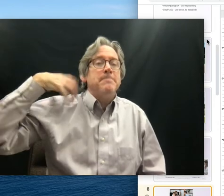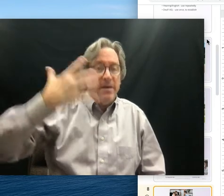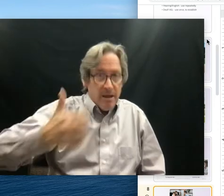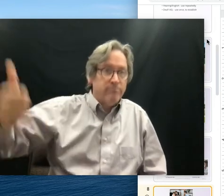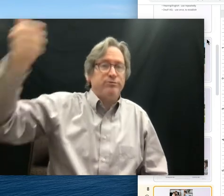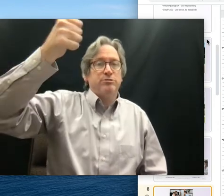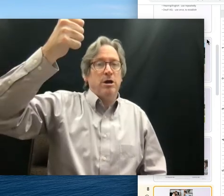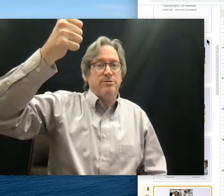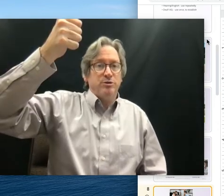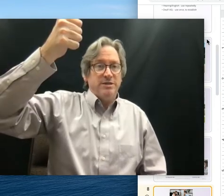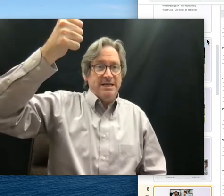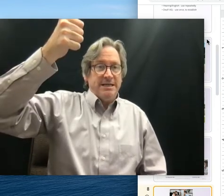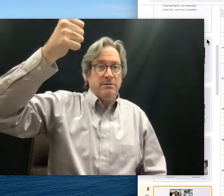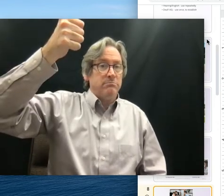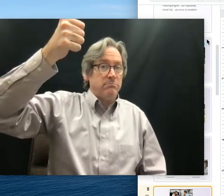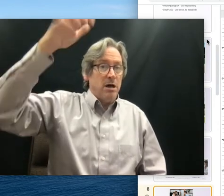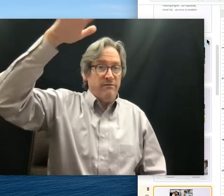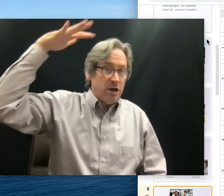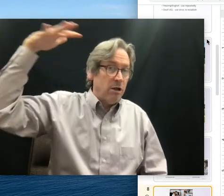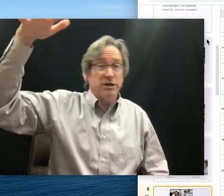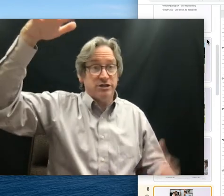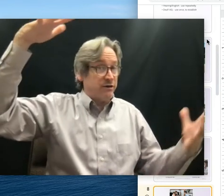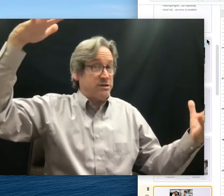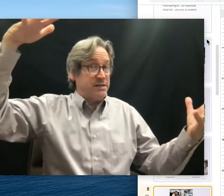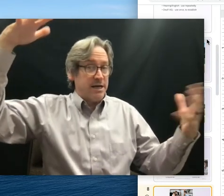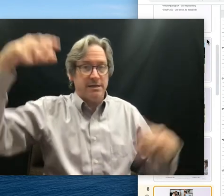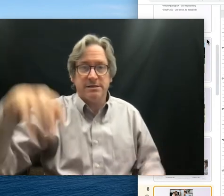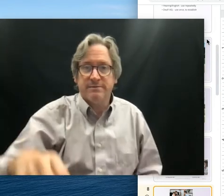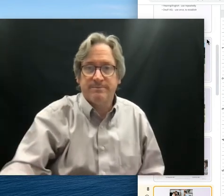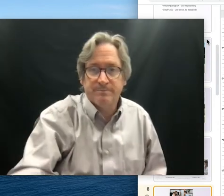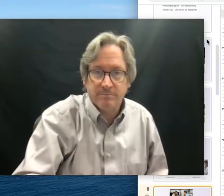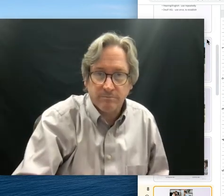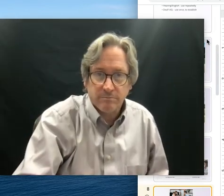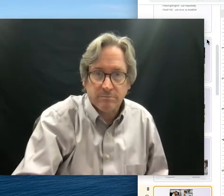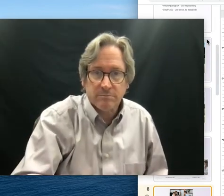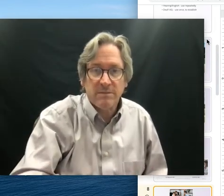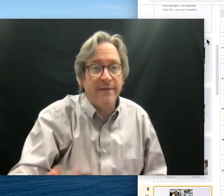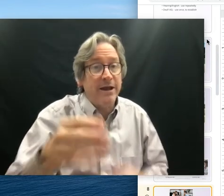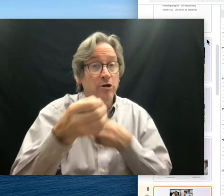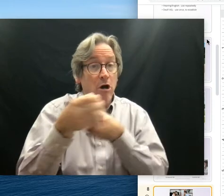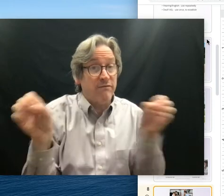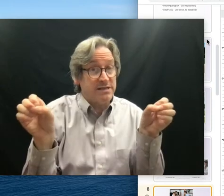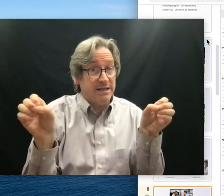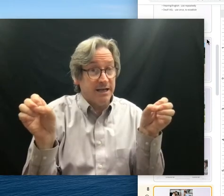and then up to dean of the college of arts and sciences and then office again